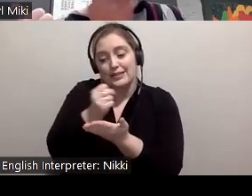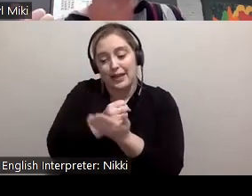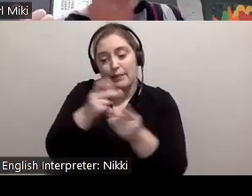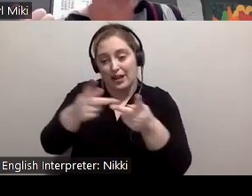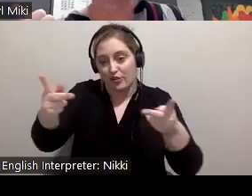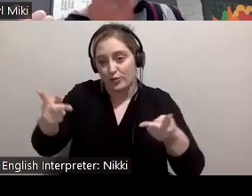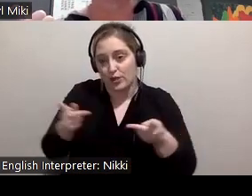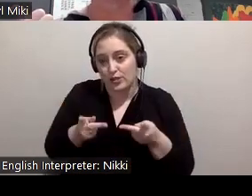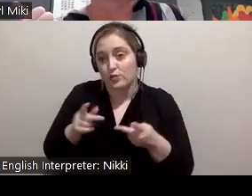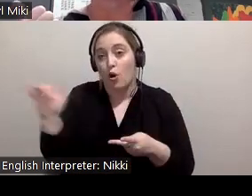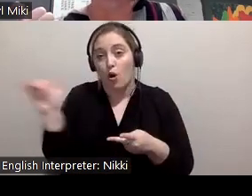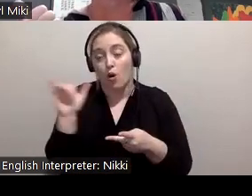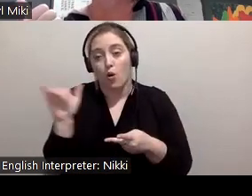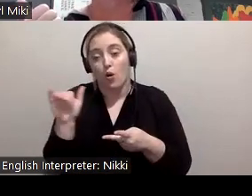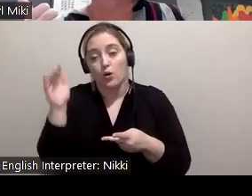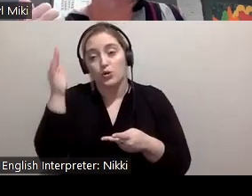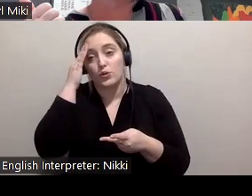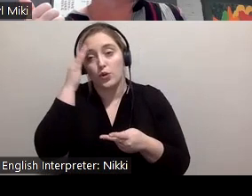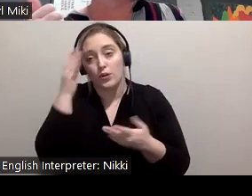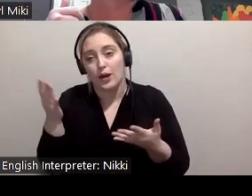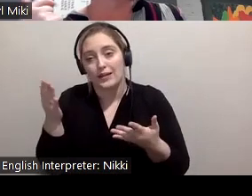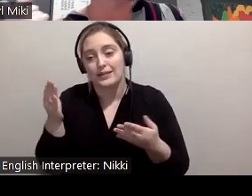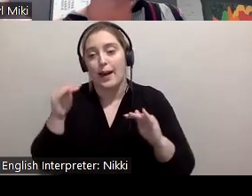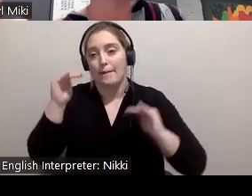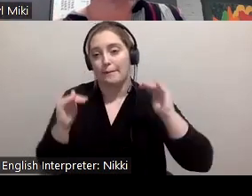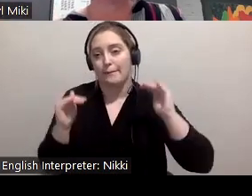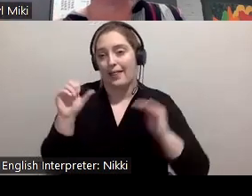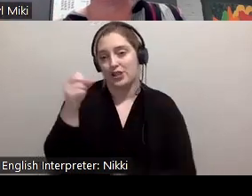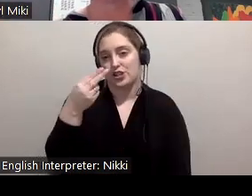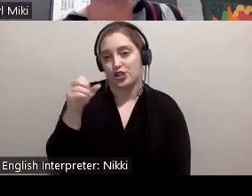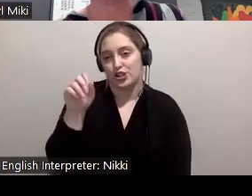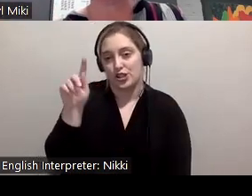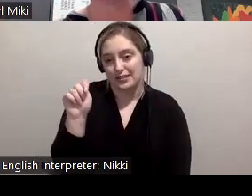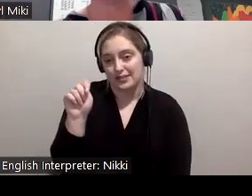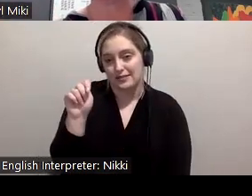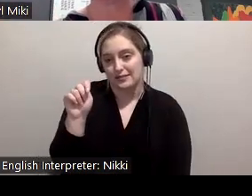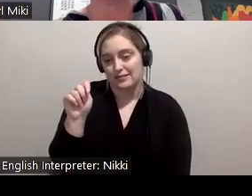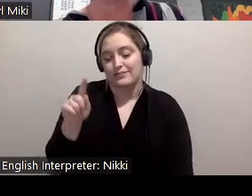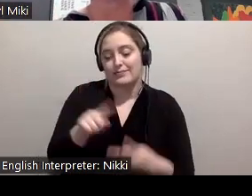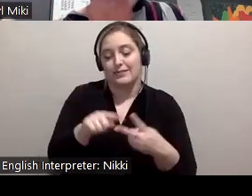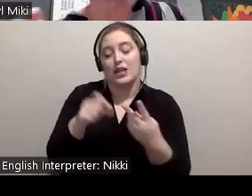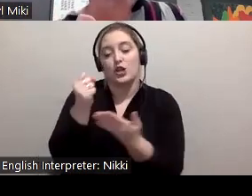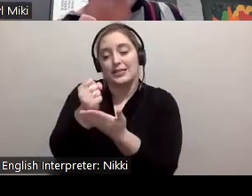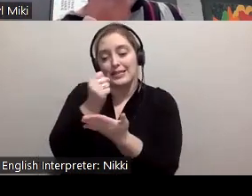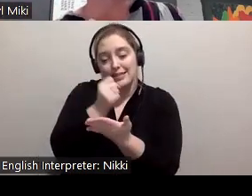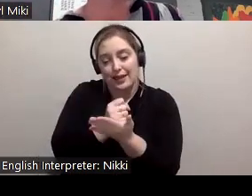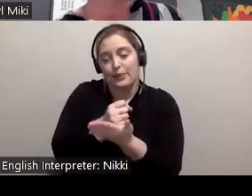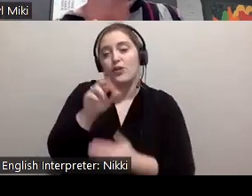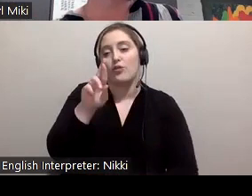balance sheet. Uh and you also need to include a statement of revenues and expenses and both of those documents need to be